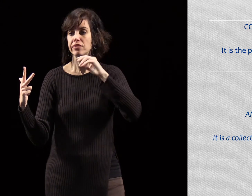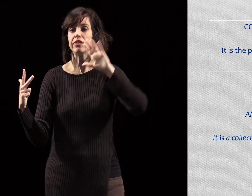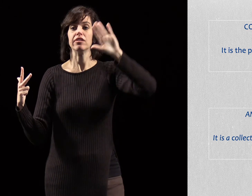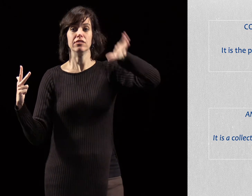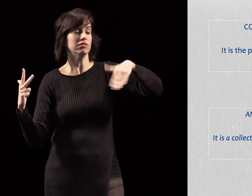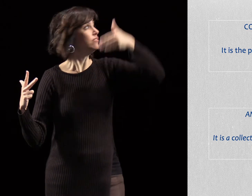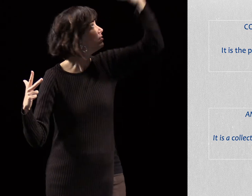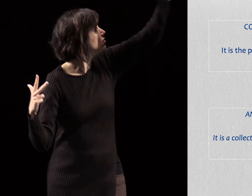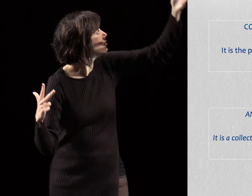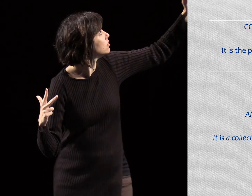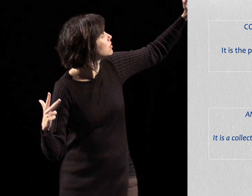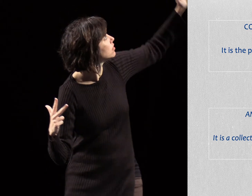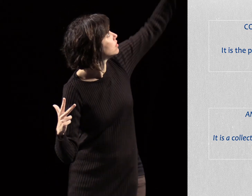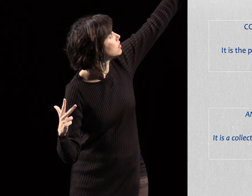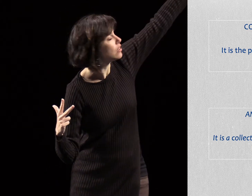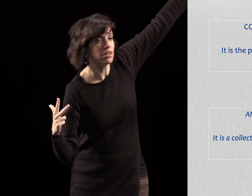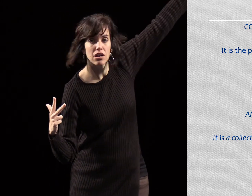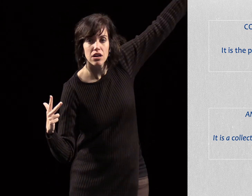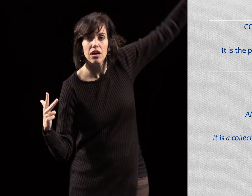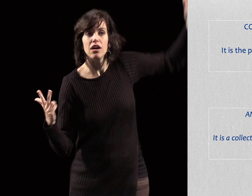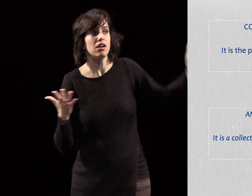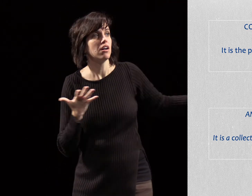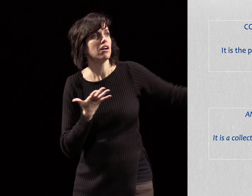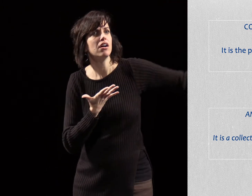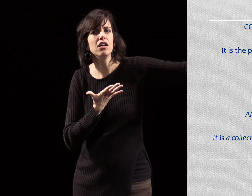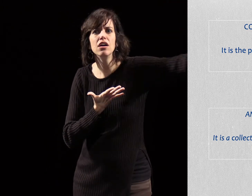Now if we look at that top word, collection.